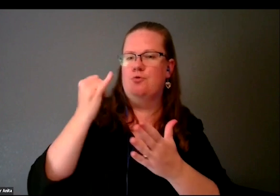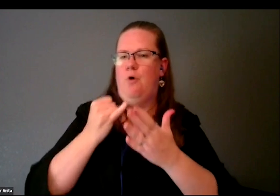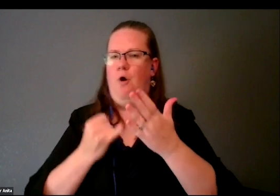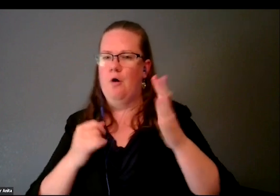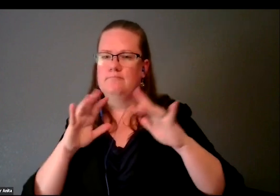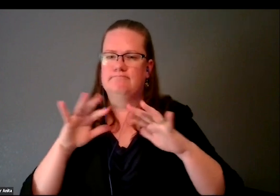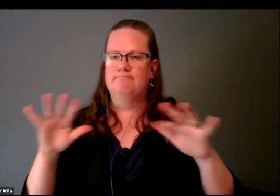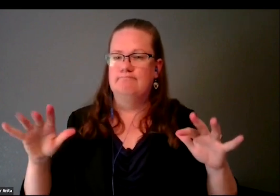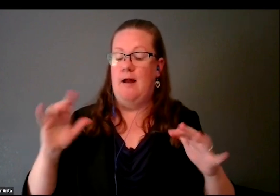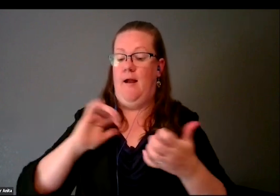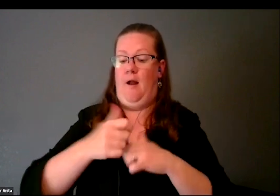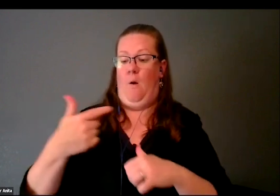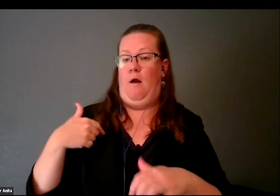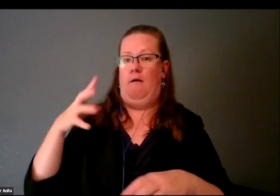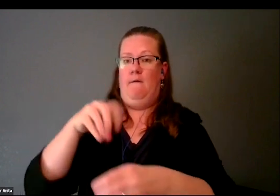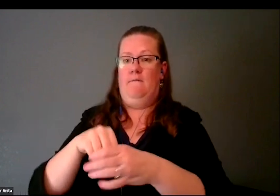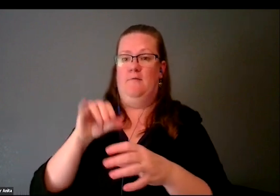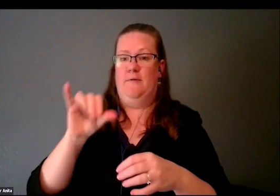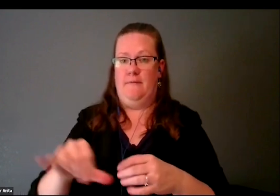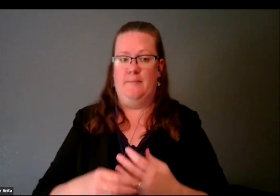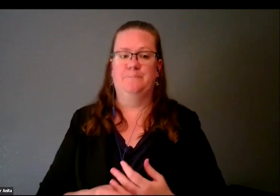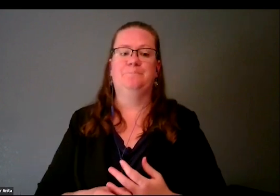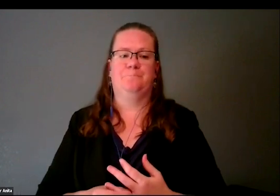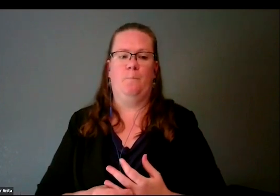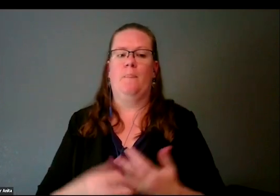For me, what I think the benefits are of this approach